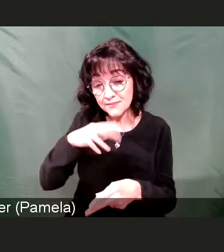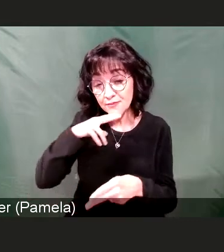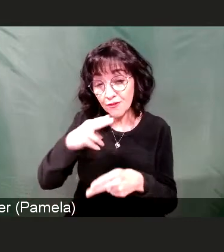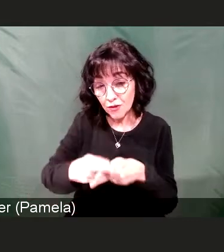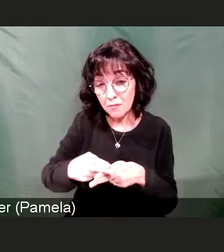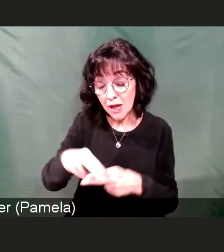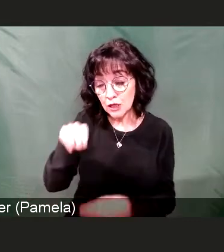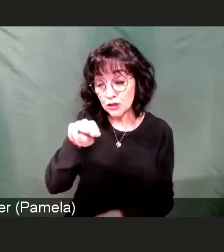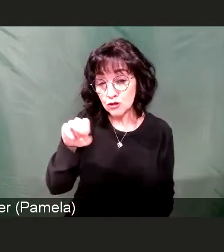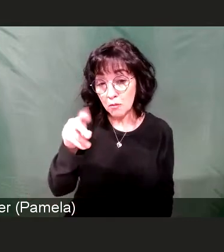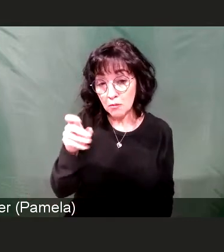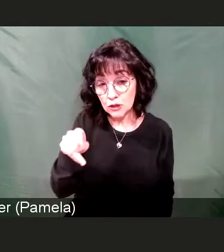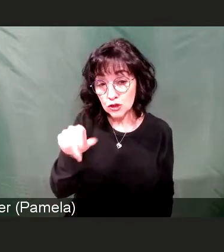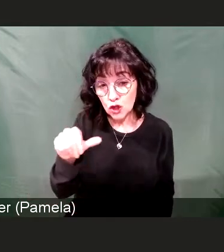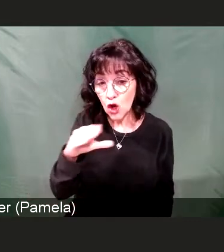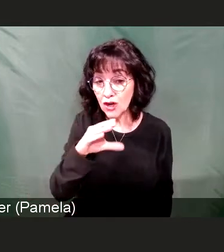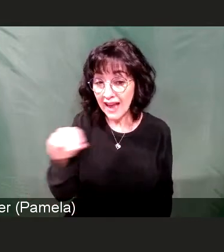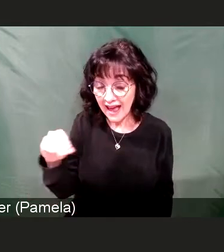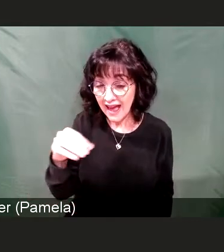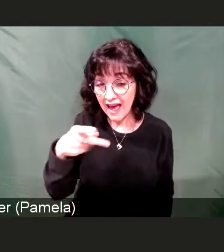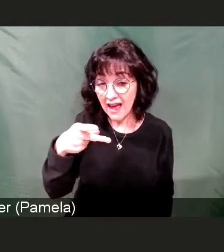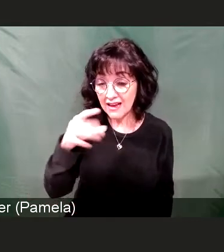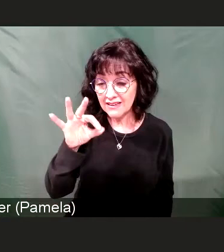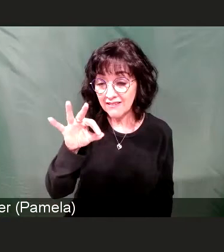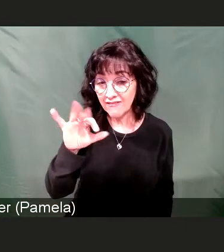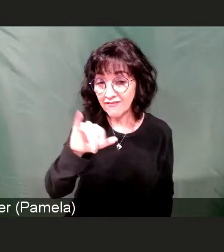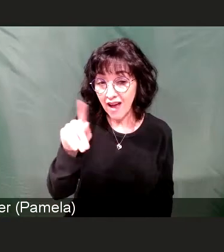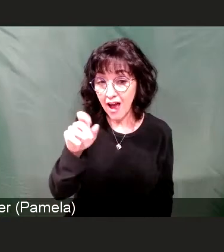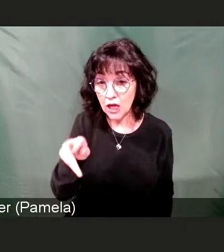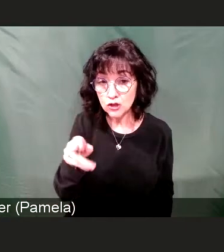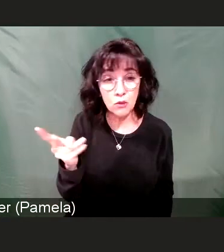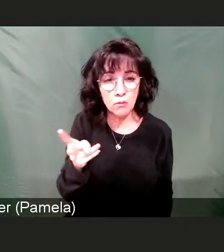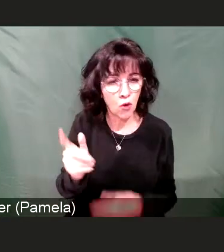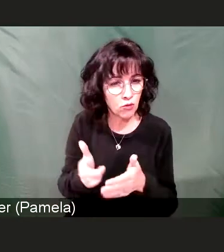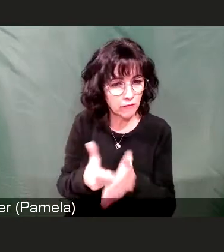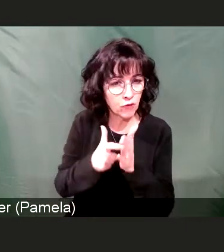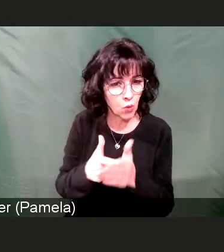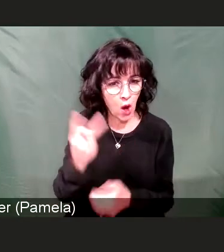both required two doses in order to complete that series.